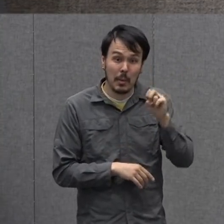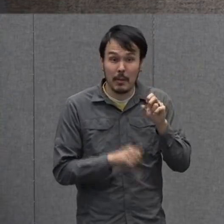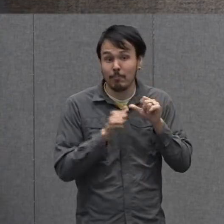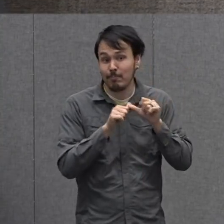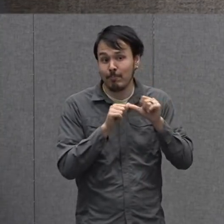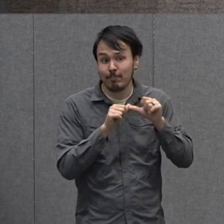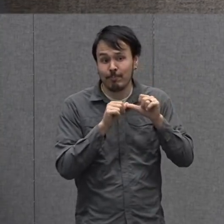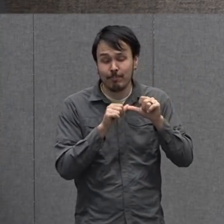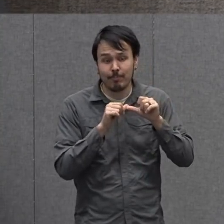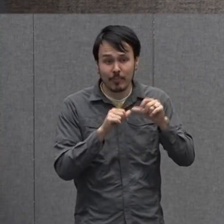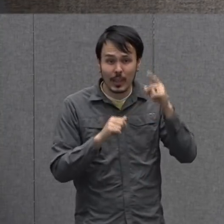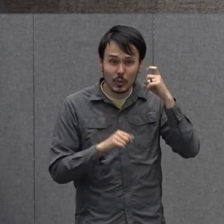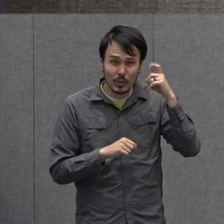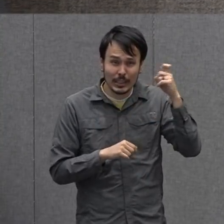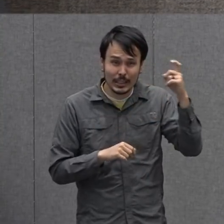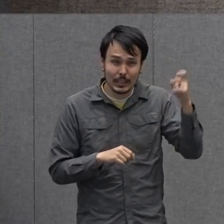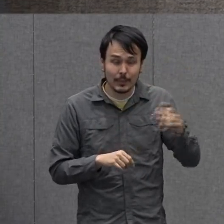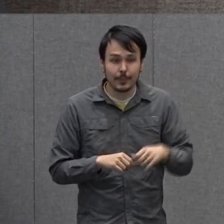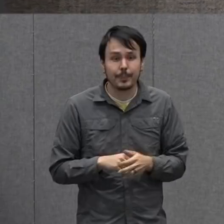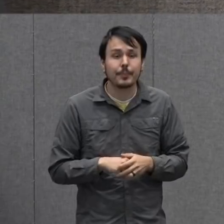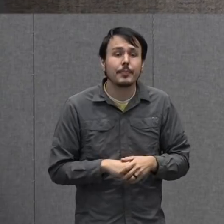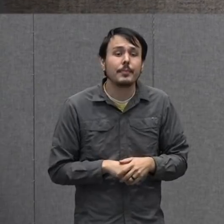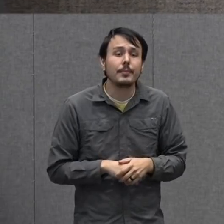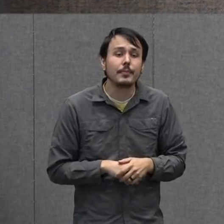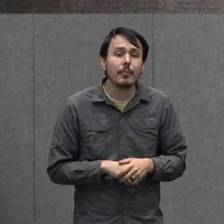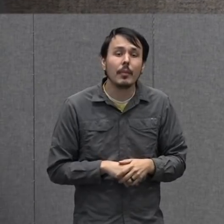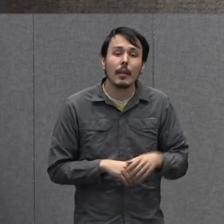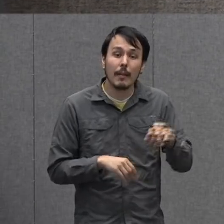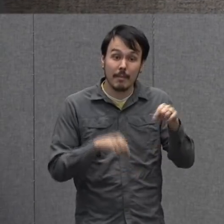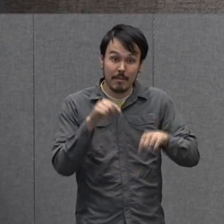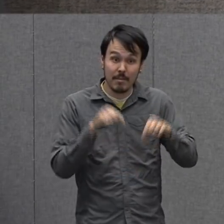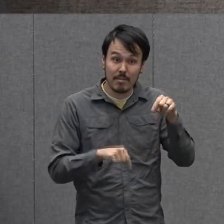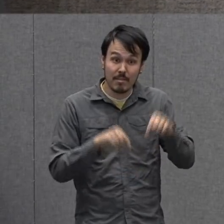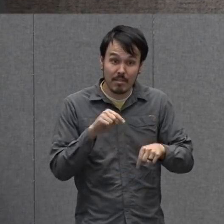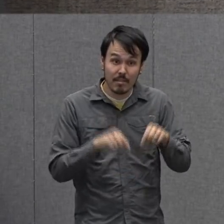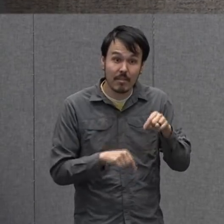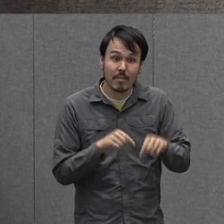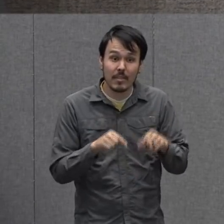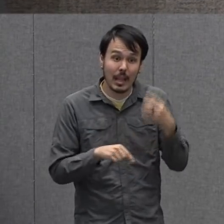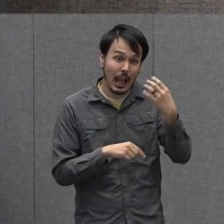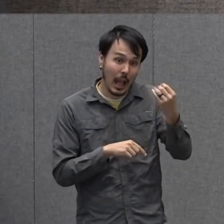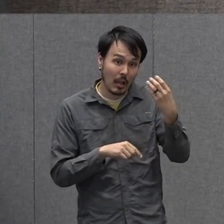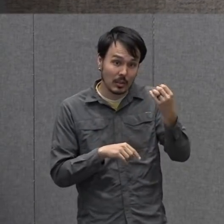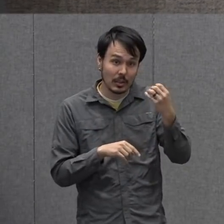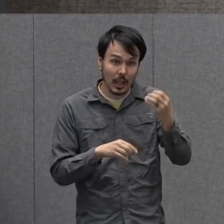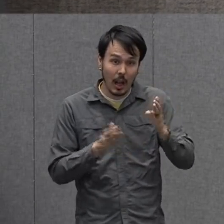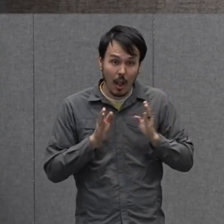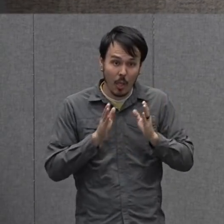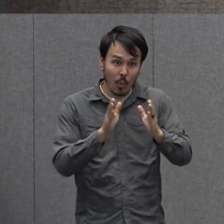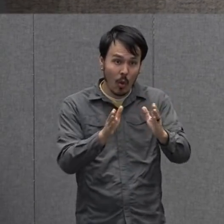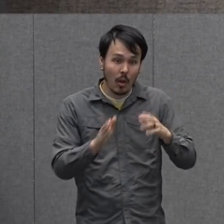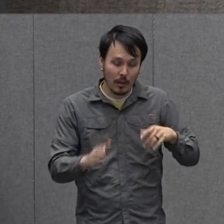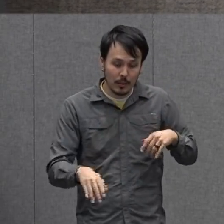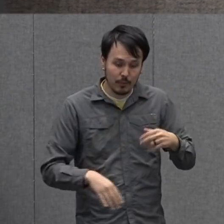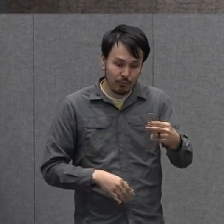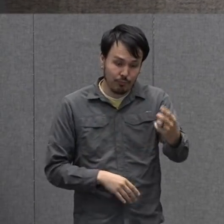Feet tip toed up the garden path. Crinch, crunch. Butch Aggie cocked her head,